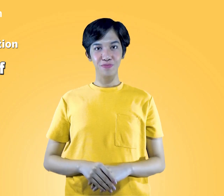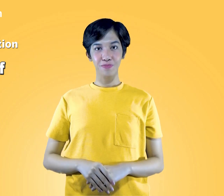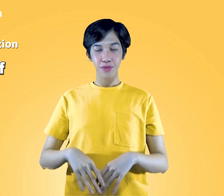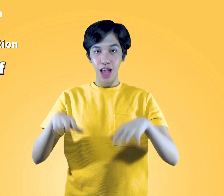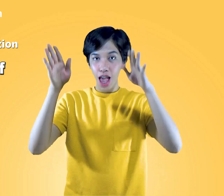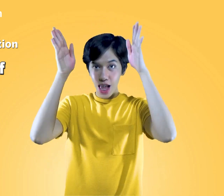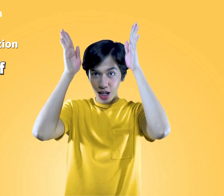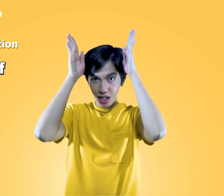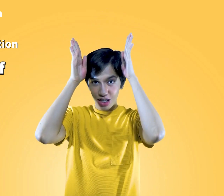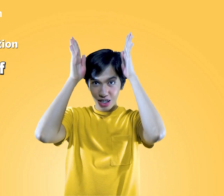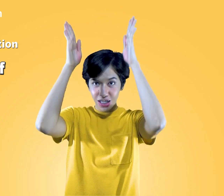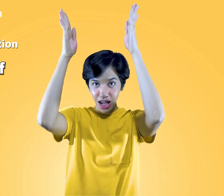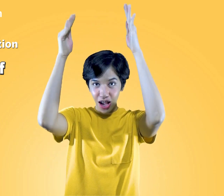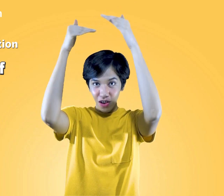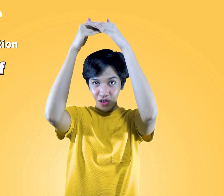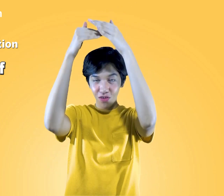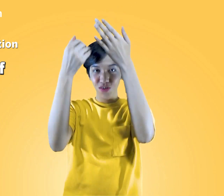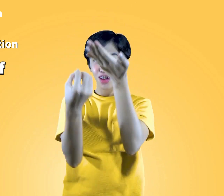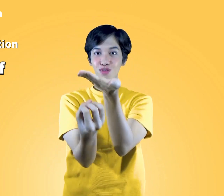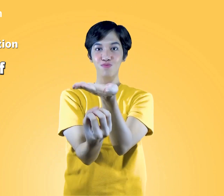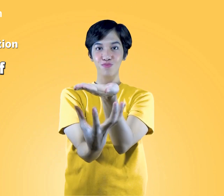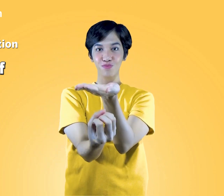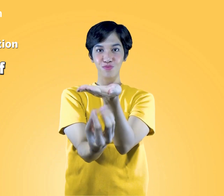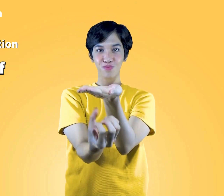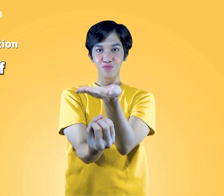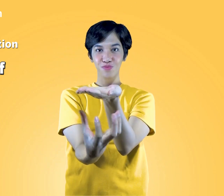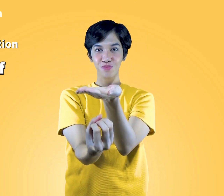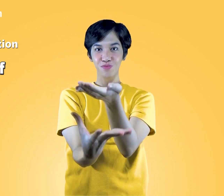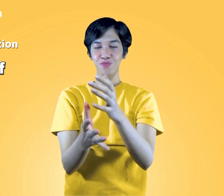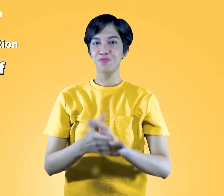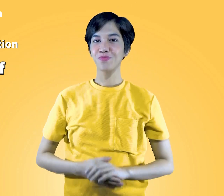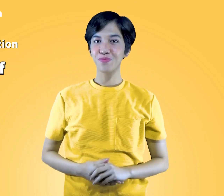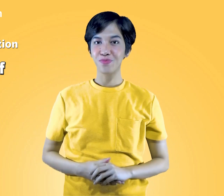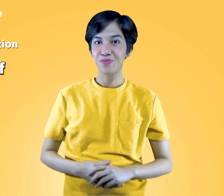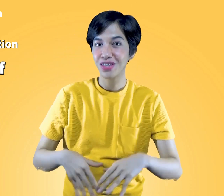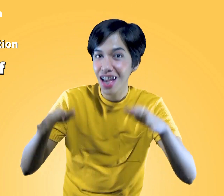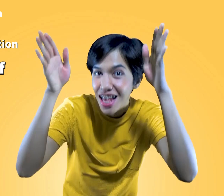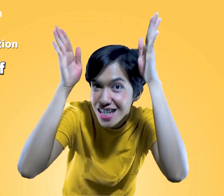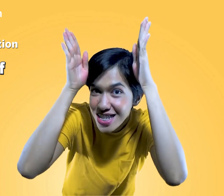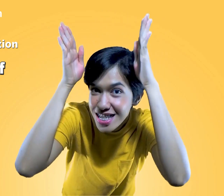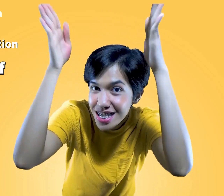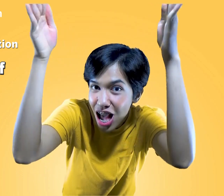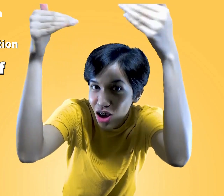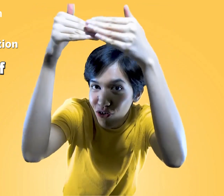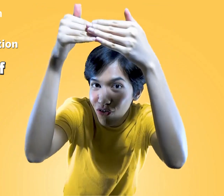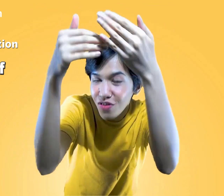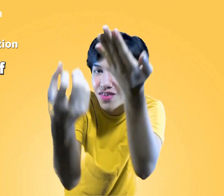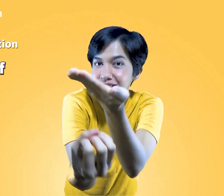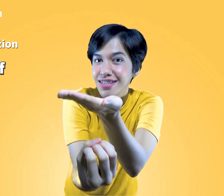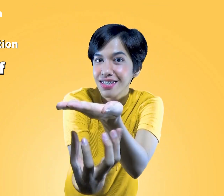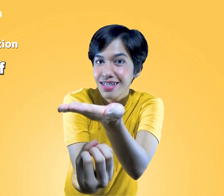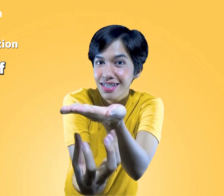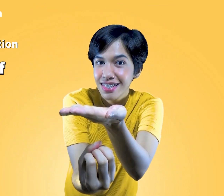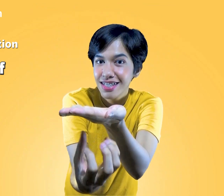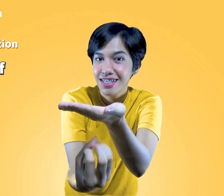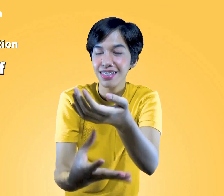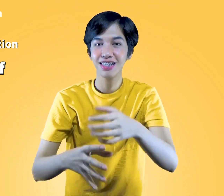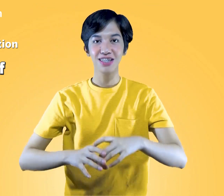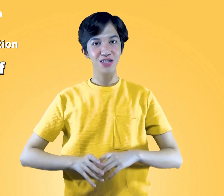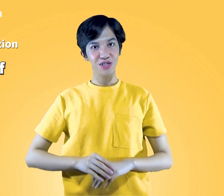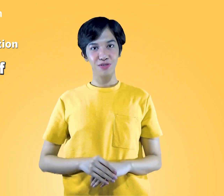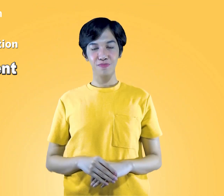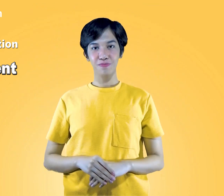Chef